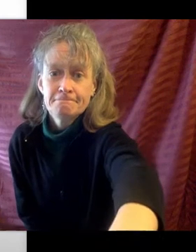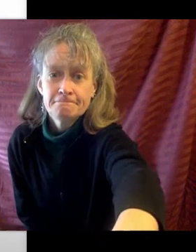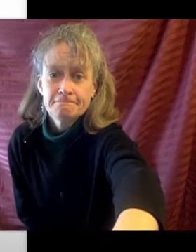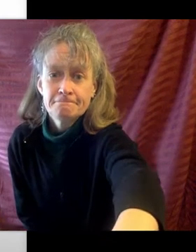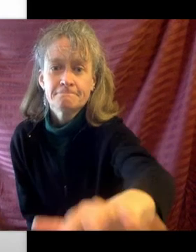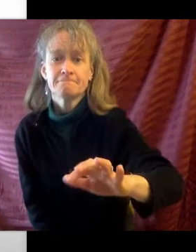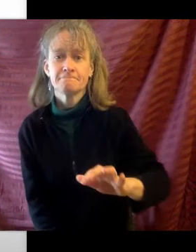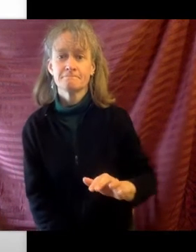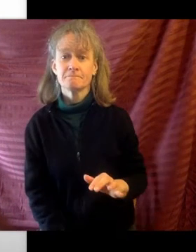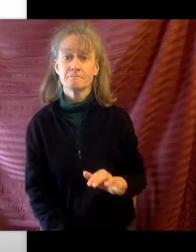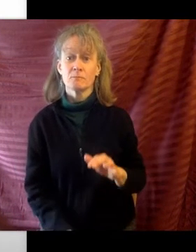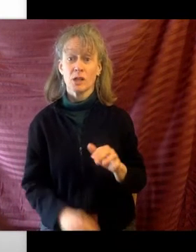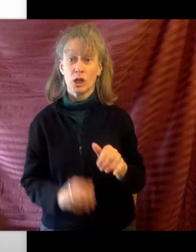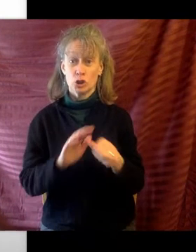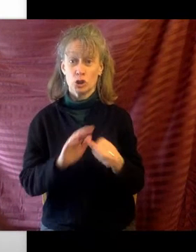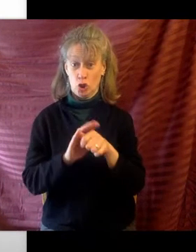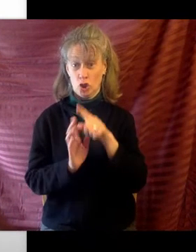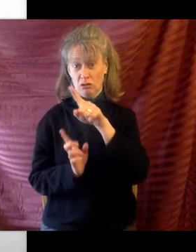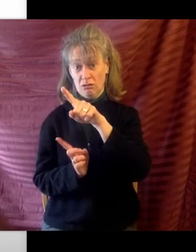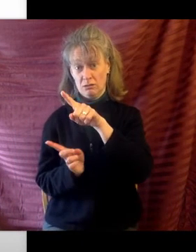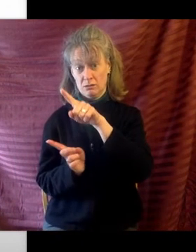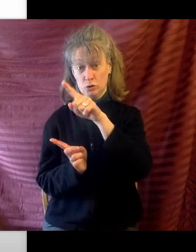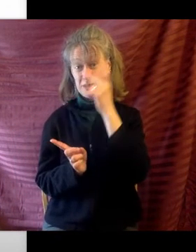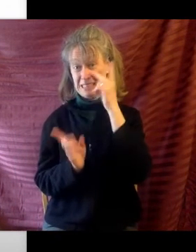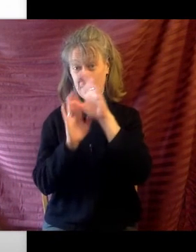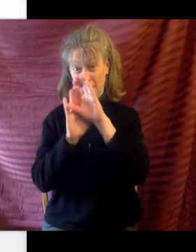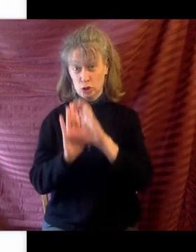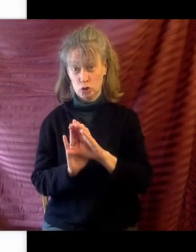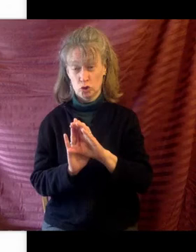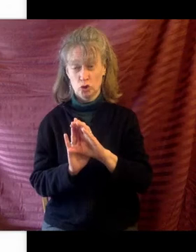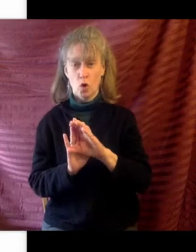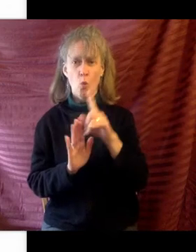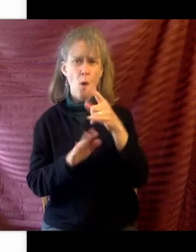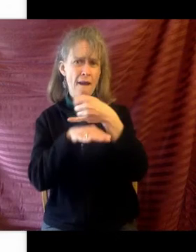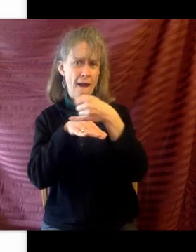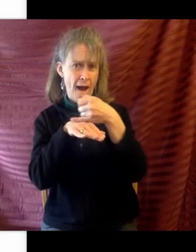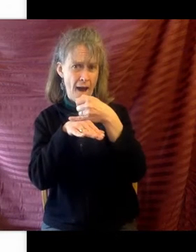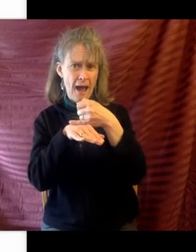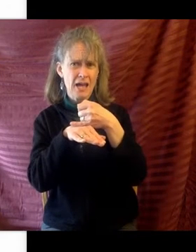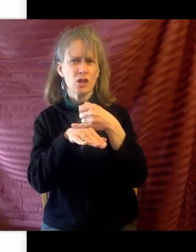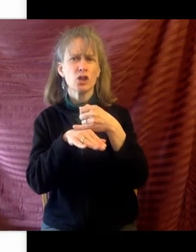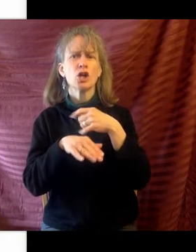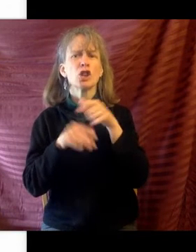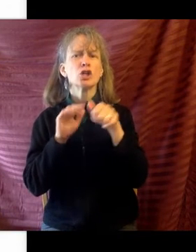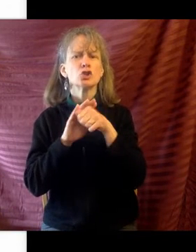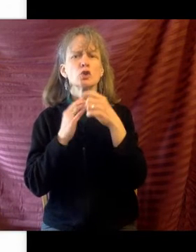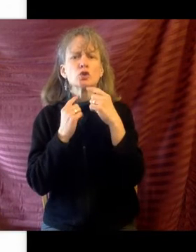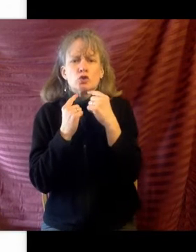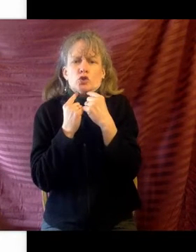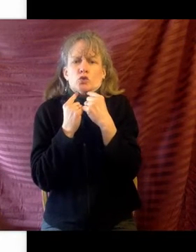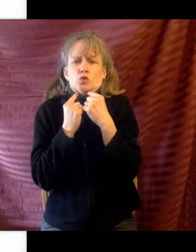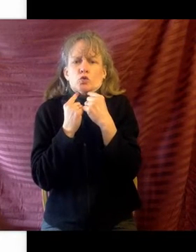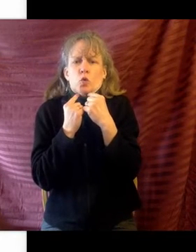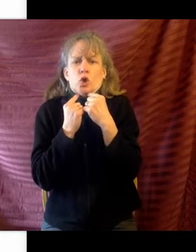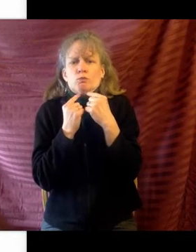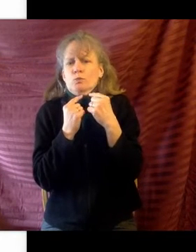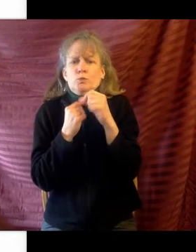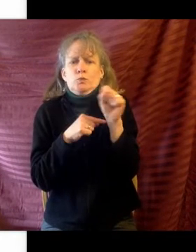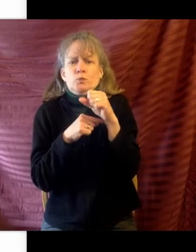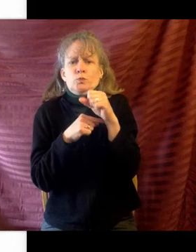Here, this is a turtle on an island called Albermarle Island, with a short neck,